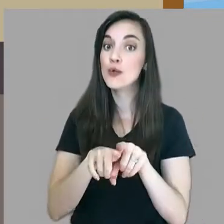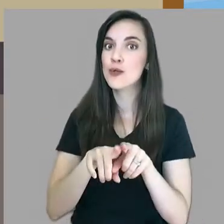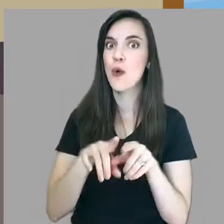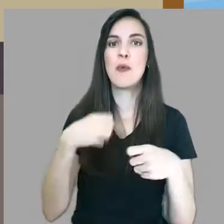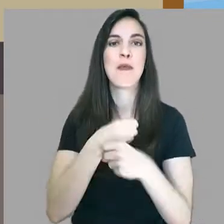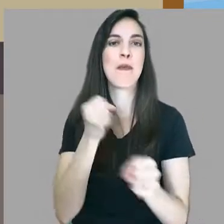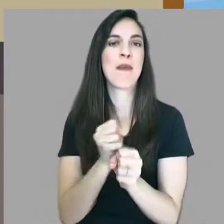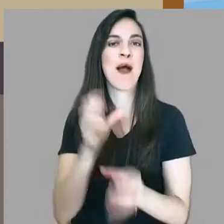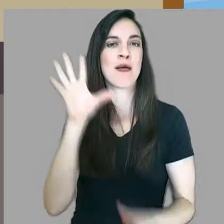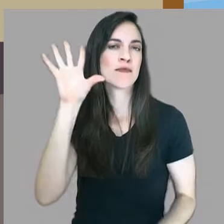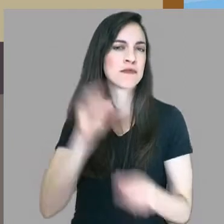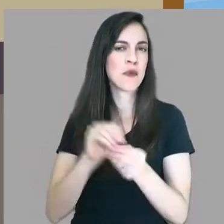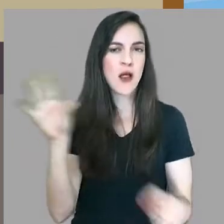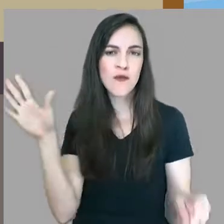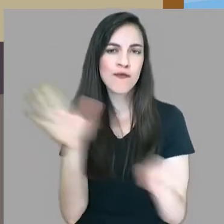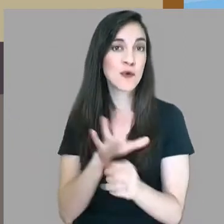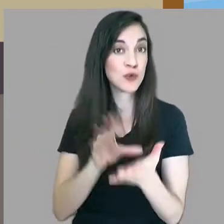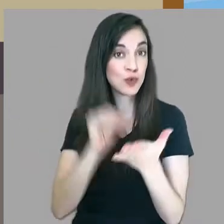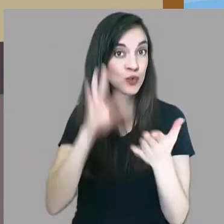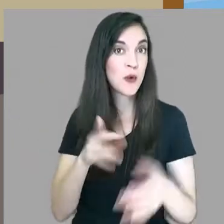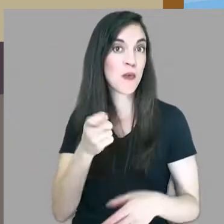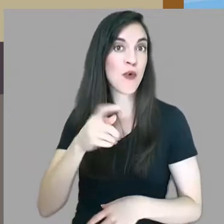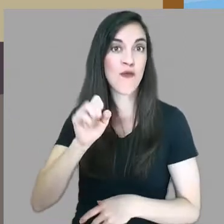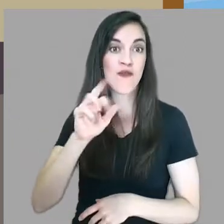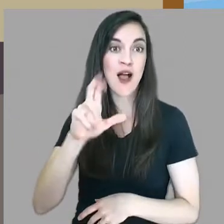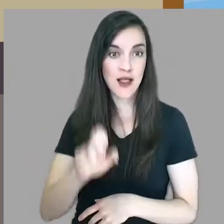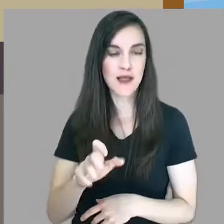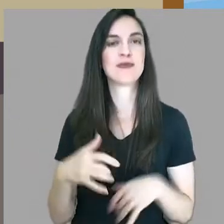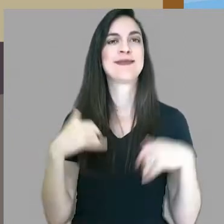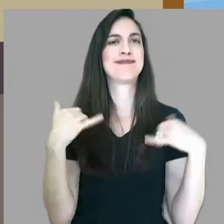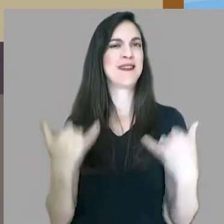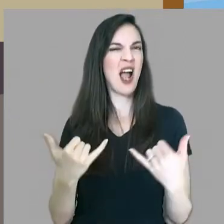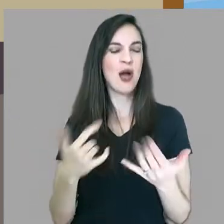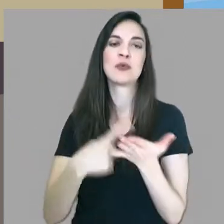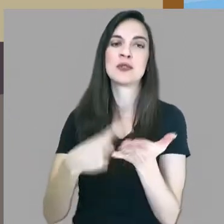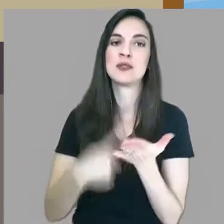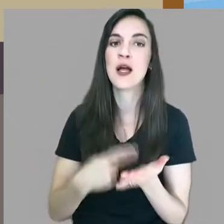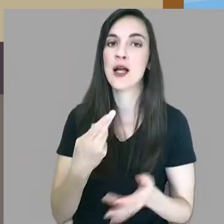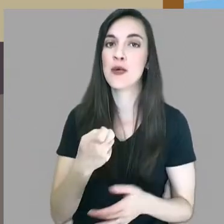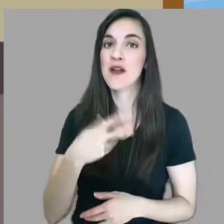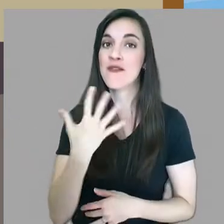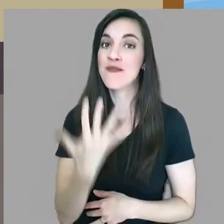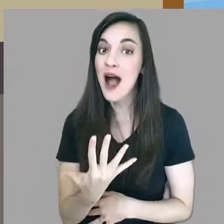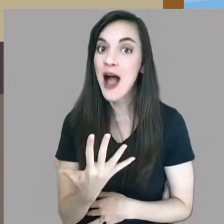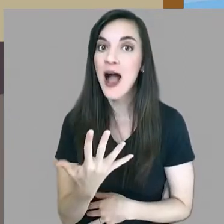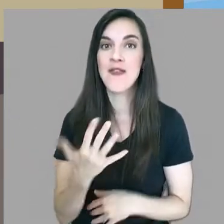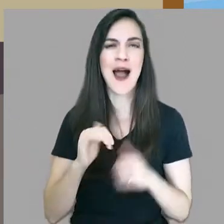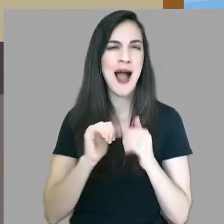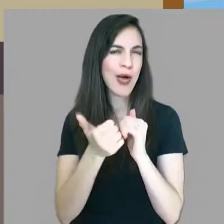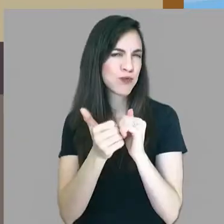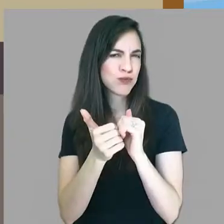and creating a comprehensive learner profile. Now, we will discuss HLP5 how to….